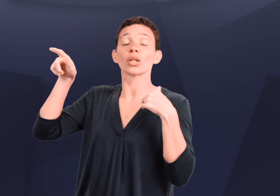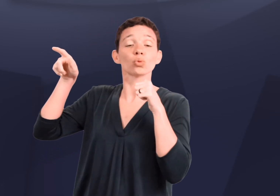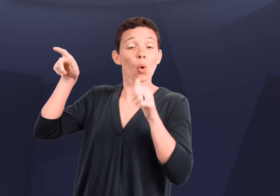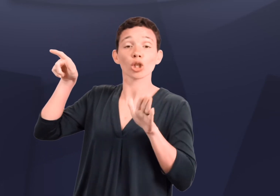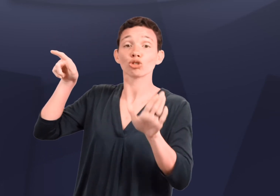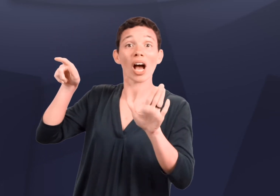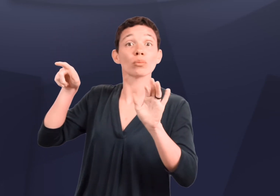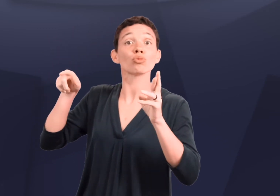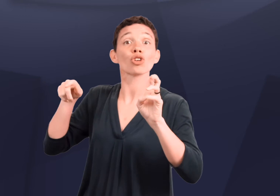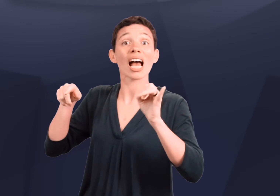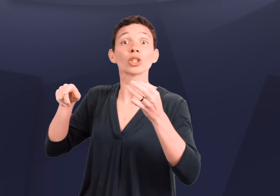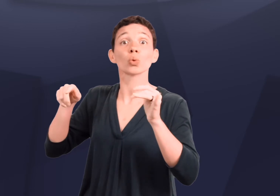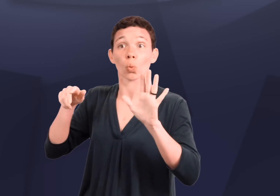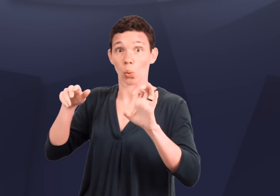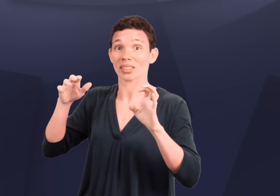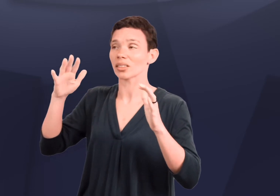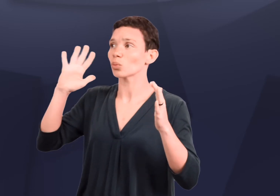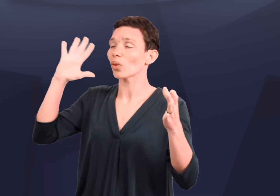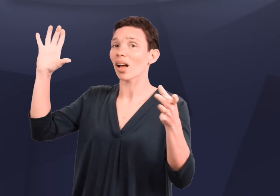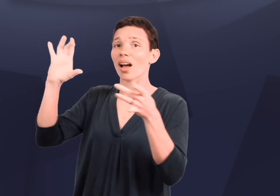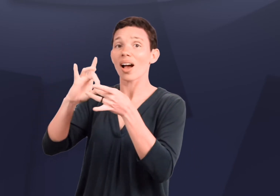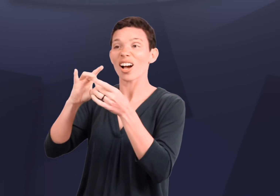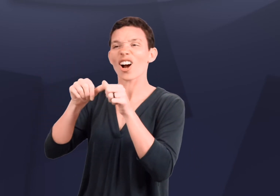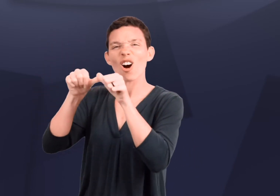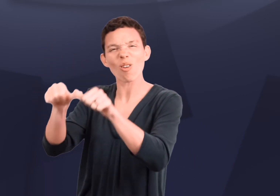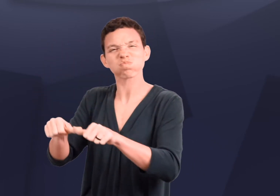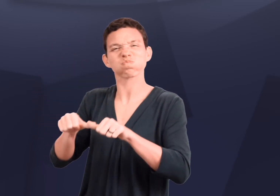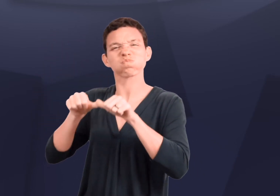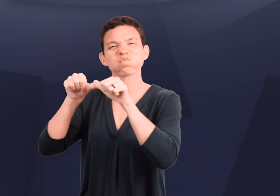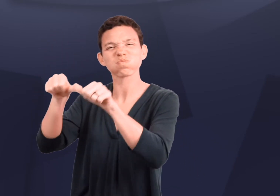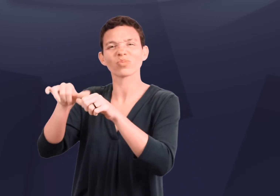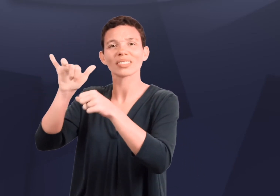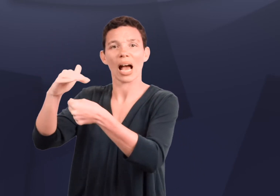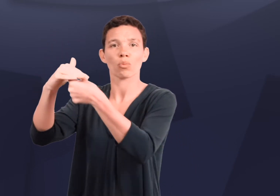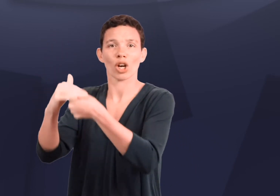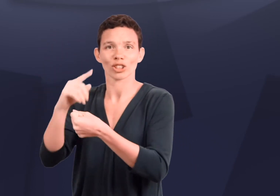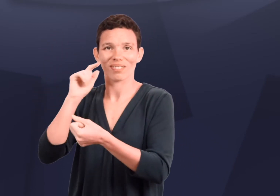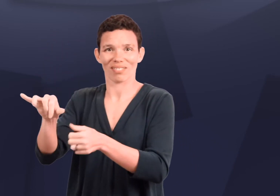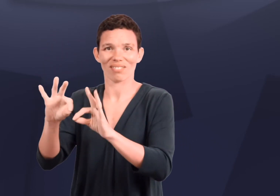and if you don't address your prejudice, it will only perpetuate the system's oppression of families.